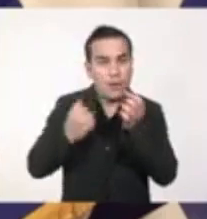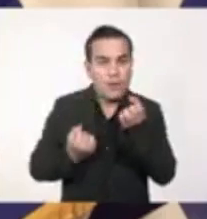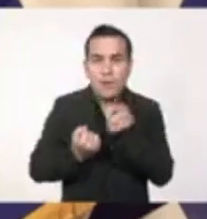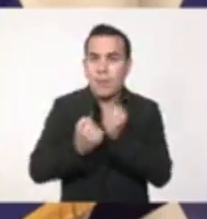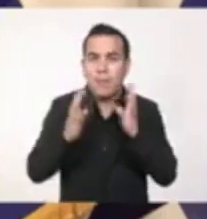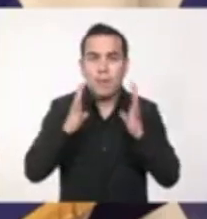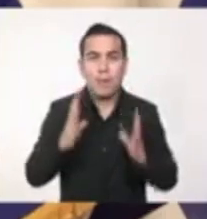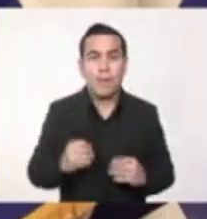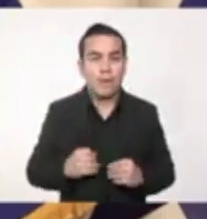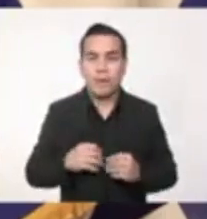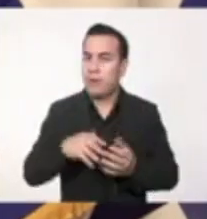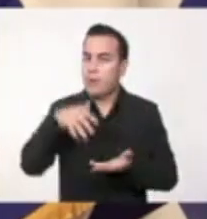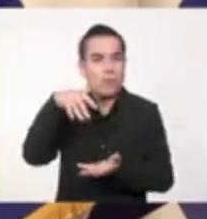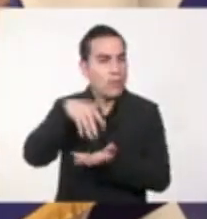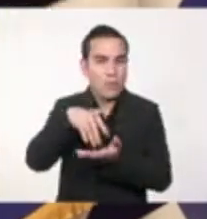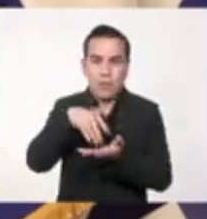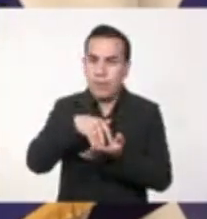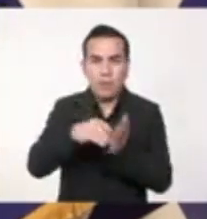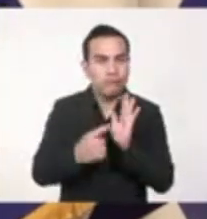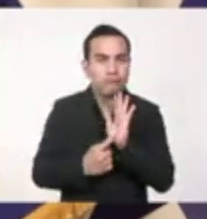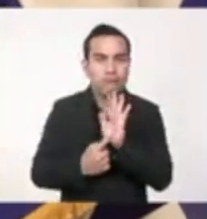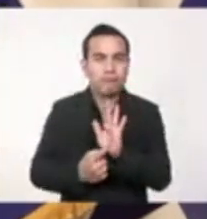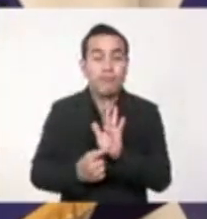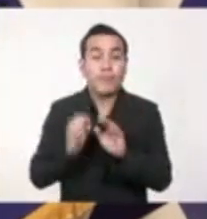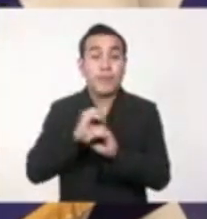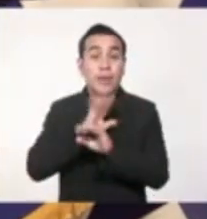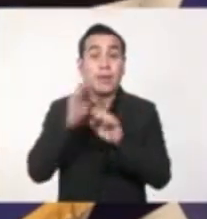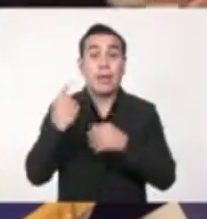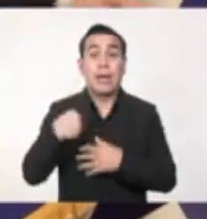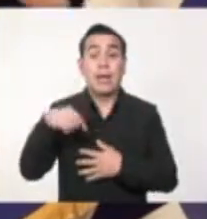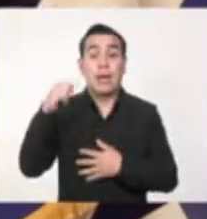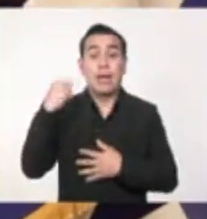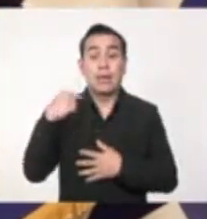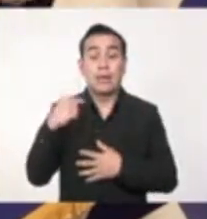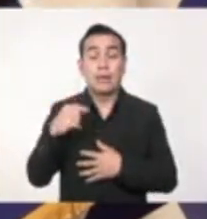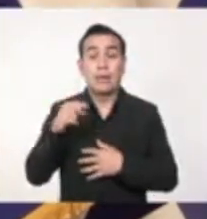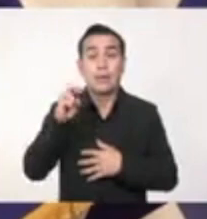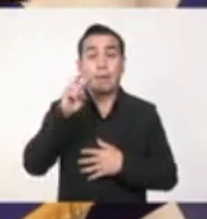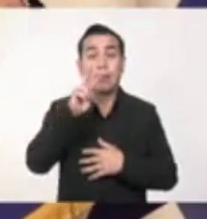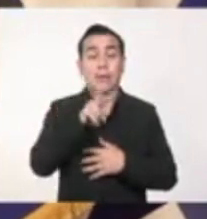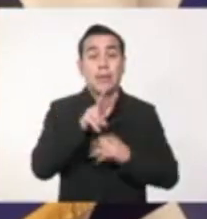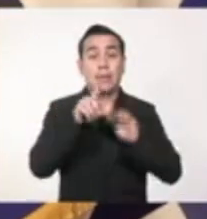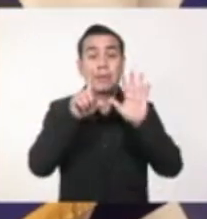civil, y eso quedó demostrado ayer, veintiséis organizaciones